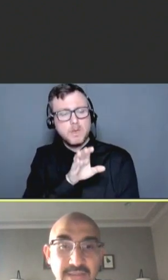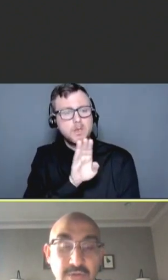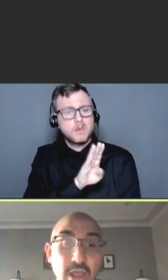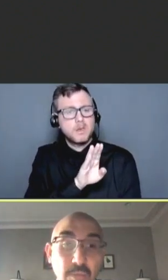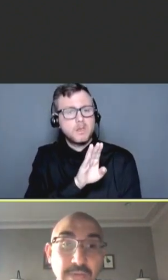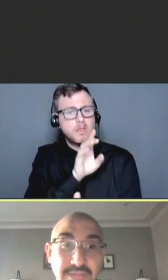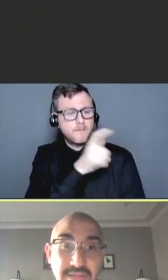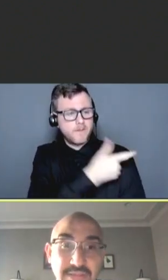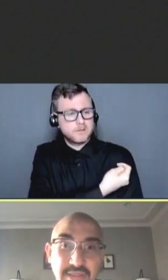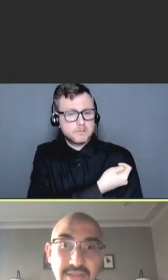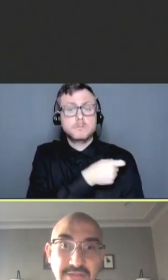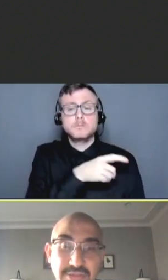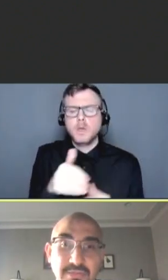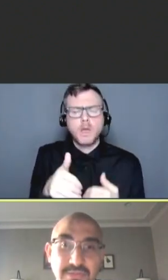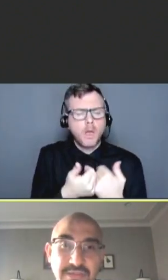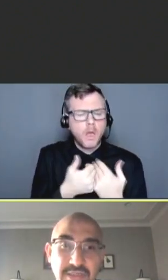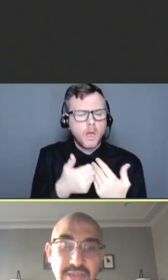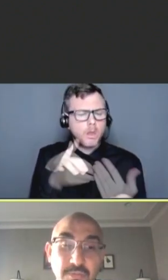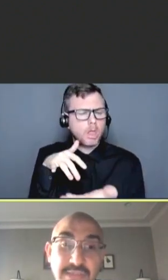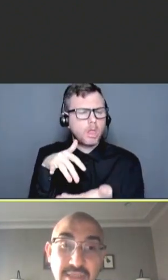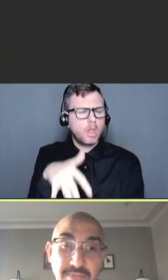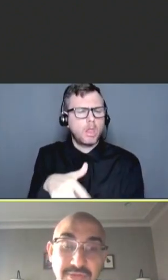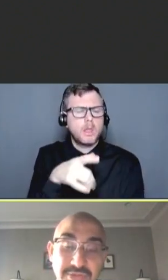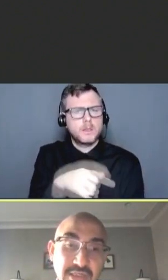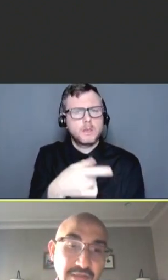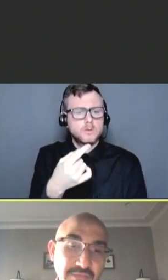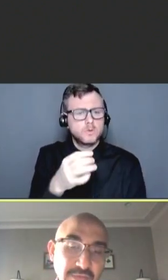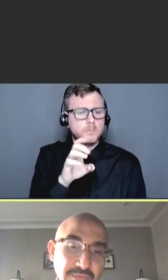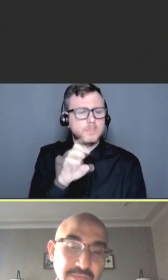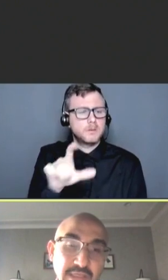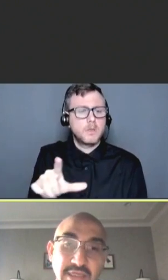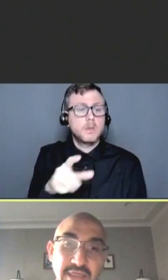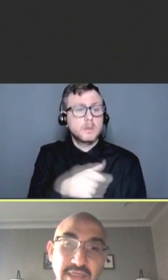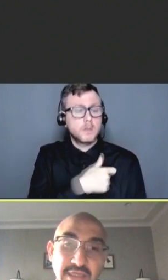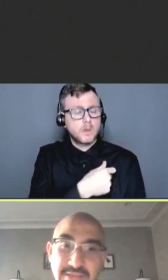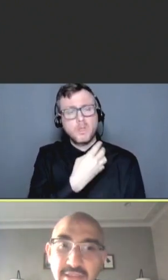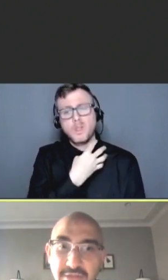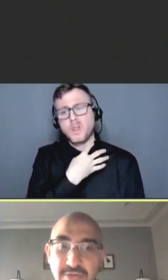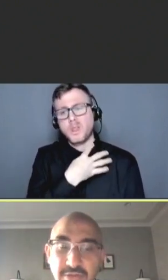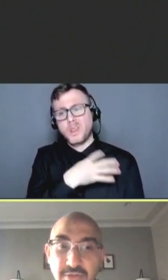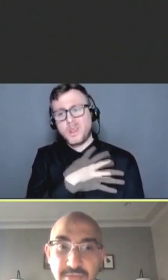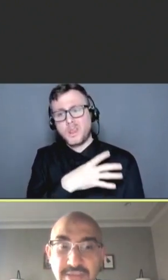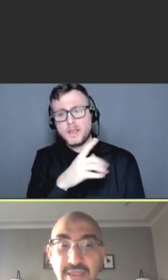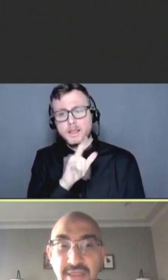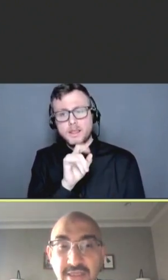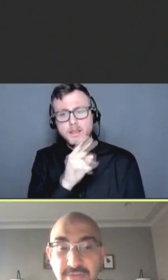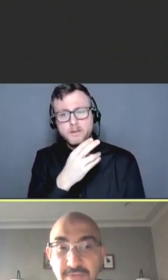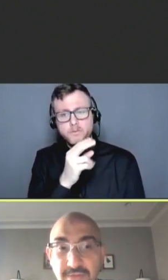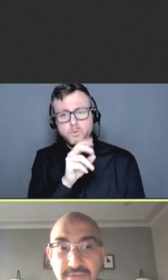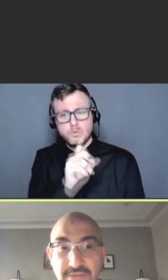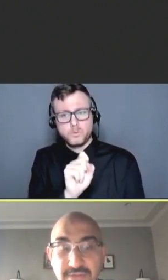So how we study the germinal center reaction. We sample draining lymph nodes from -- in humans. So